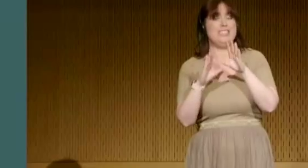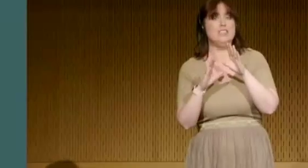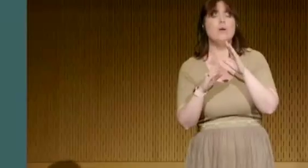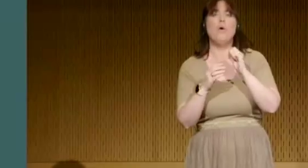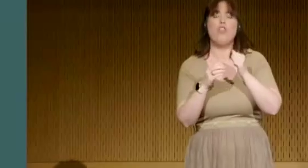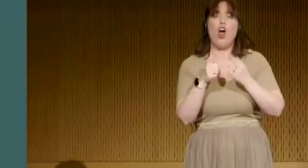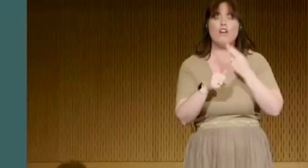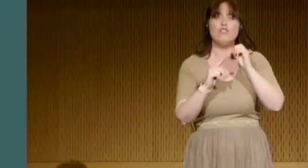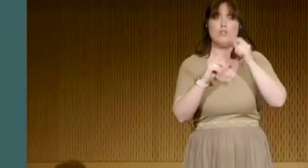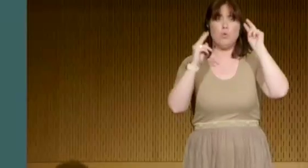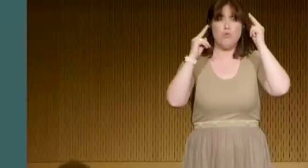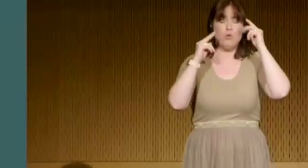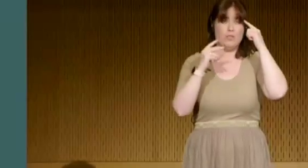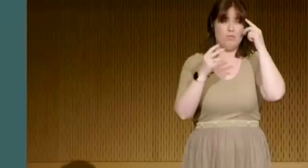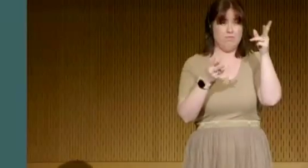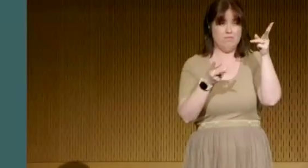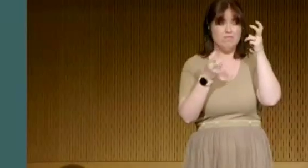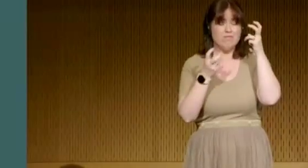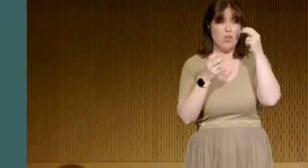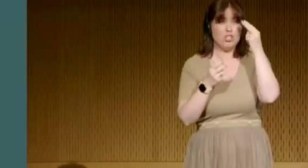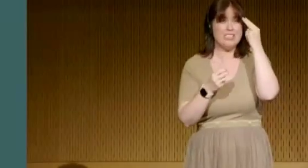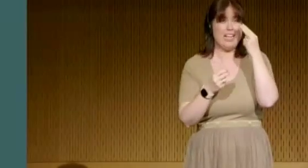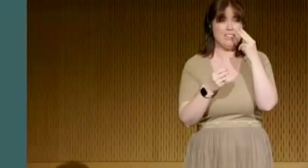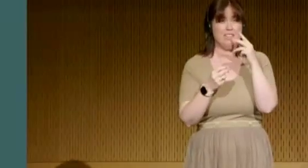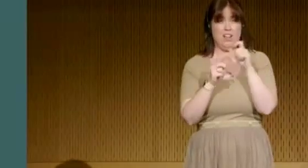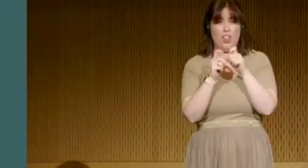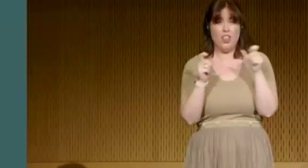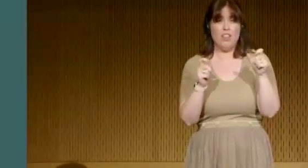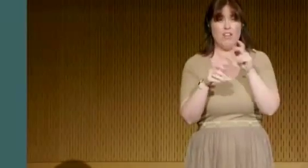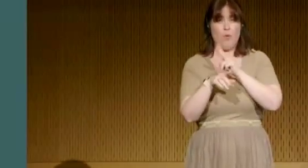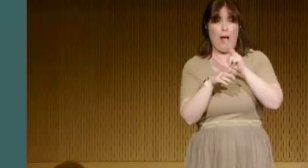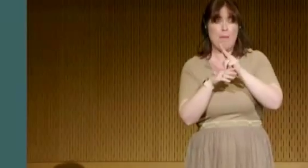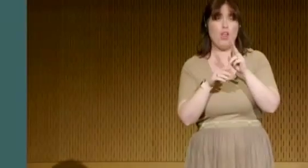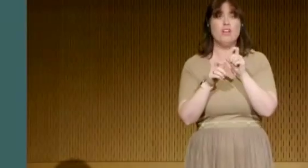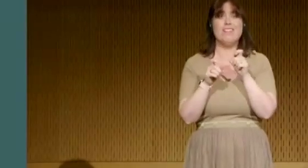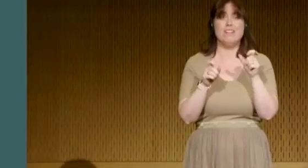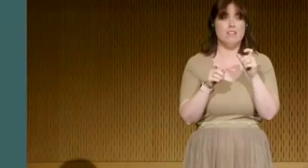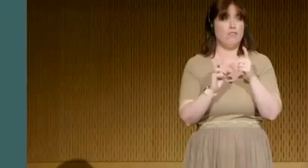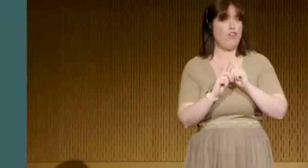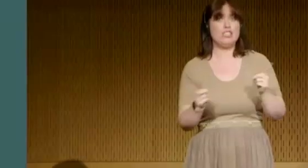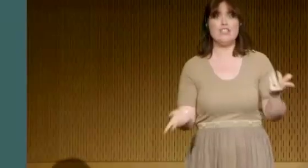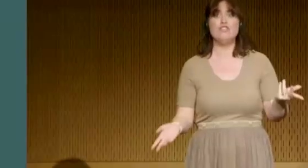cognitive load in understanding that vocabulary which is very different for them. You know how